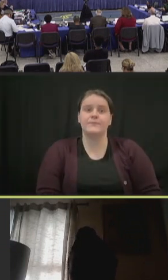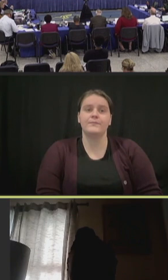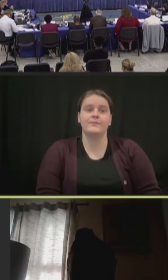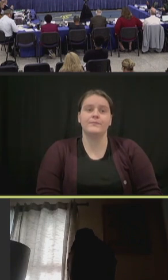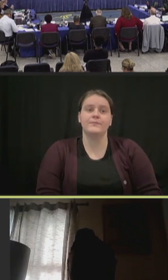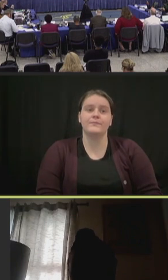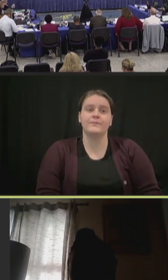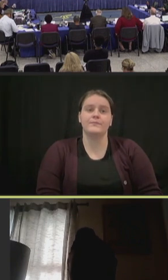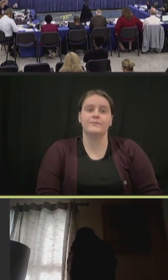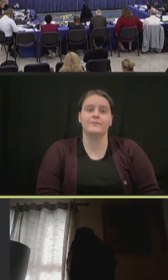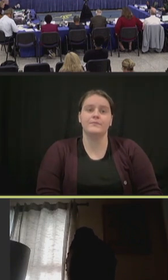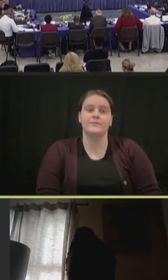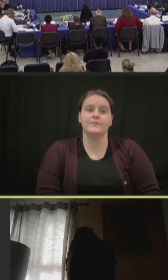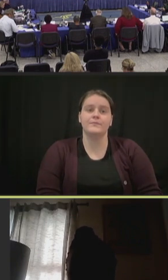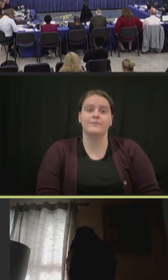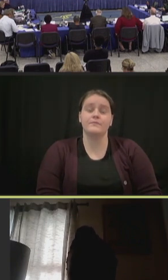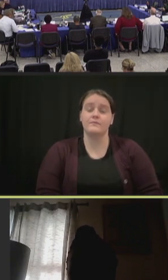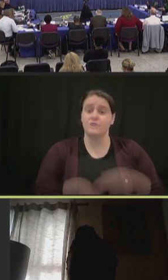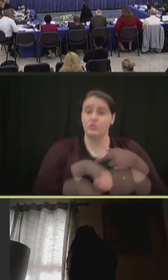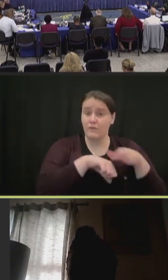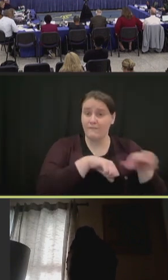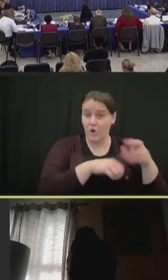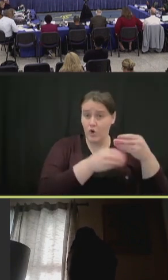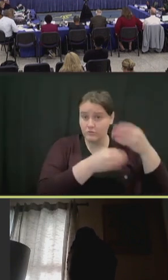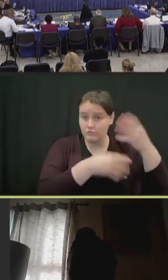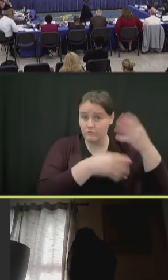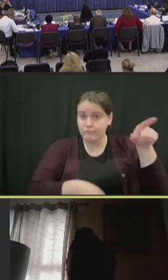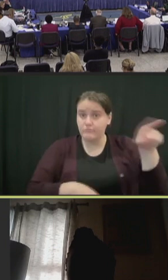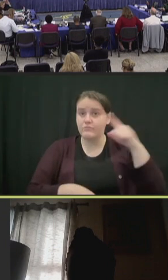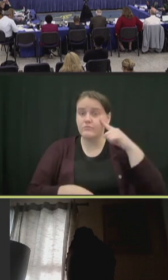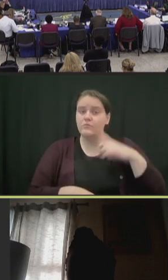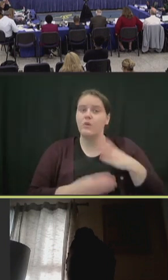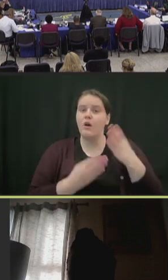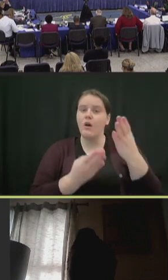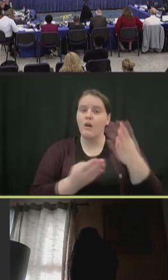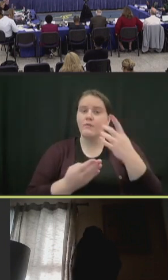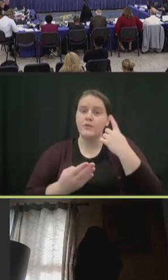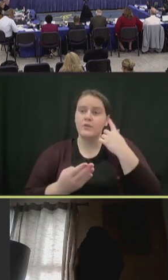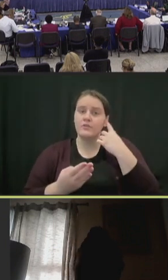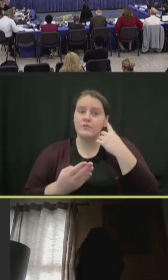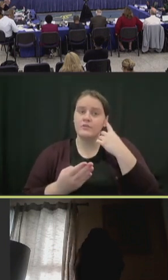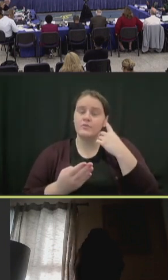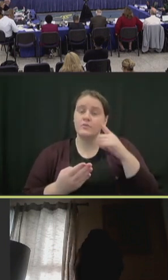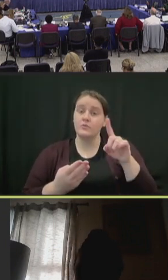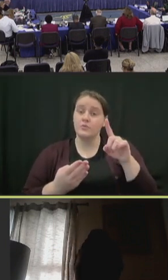Some of the referrals and services that we offer to migrants who leave the shelter,